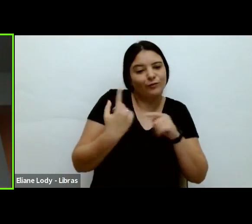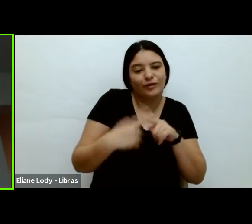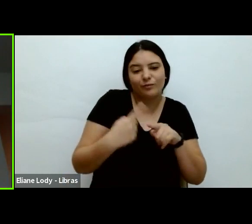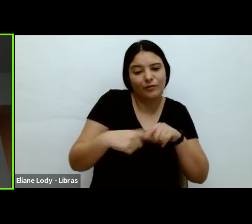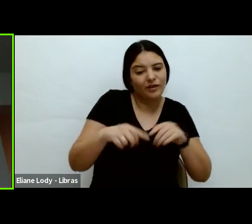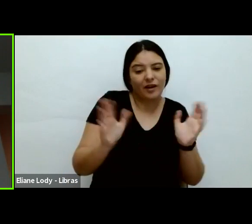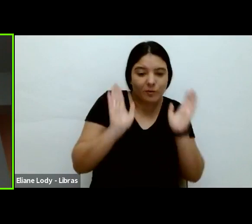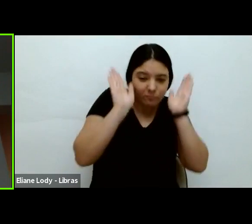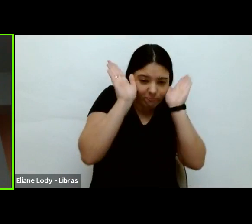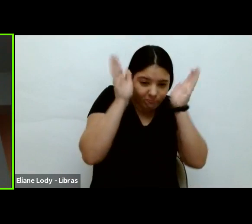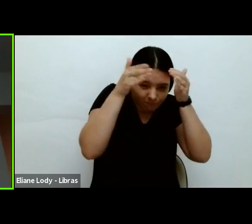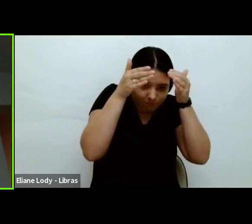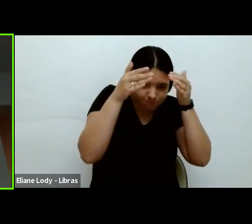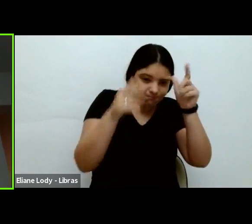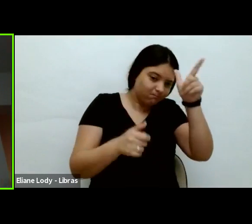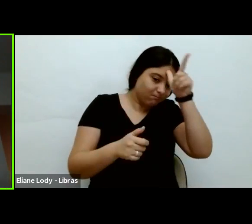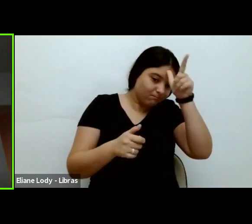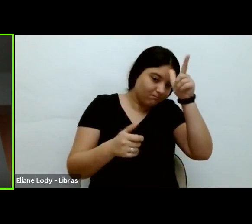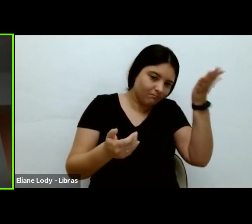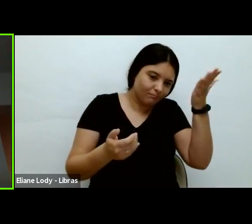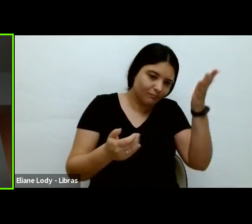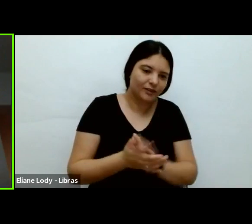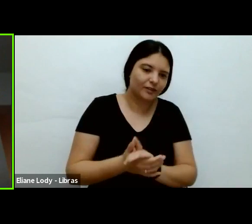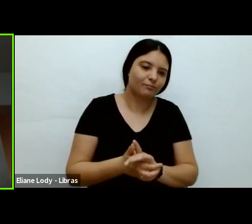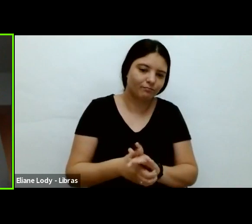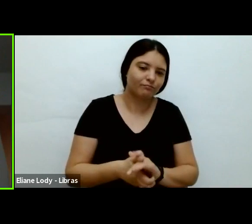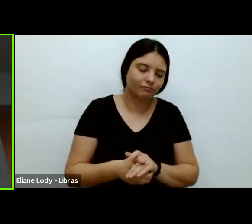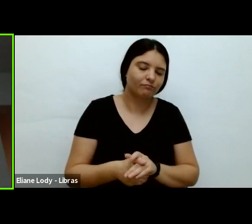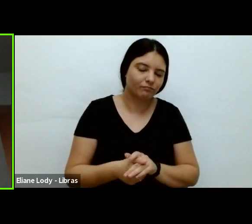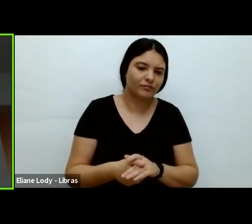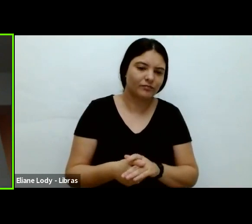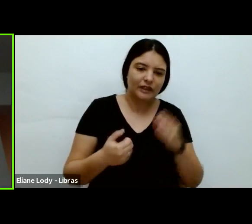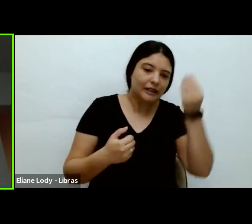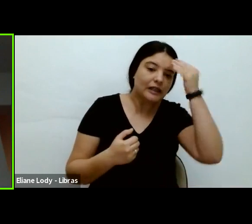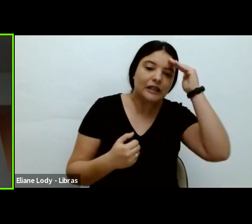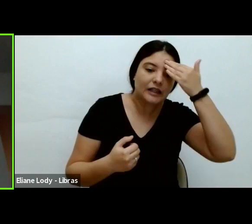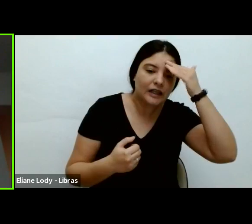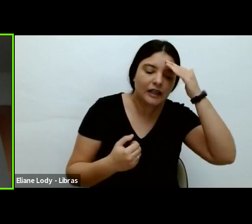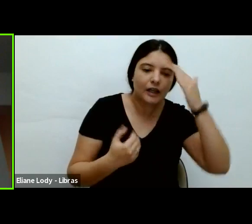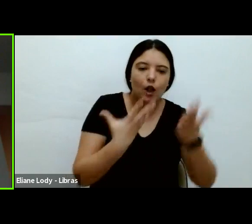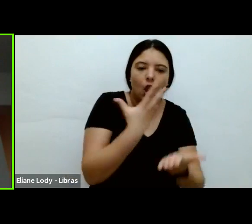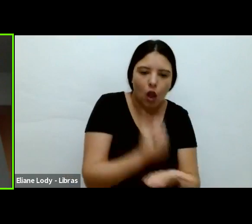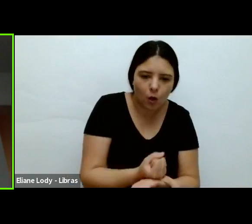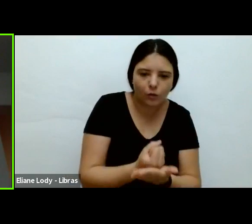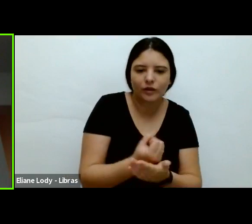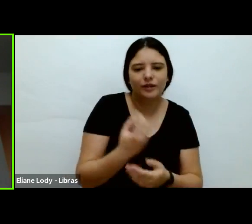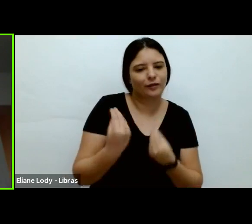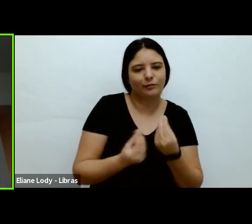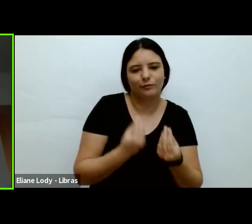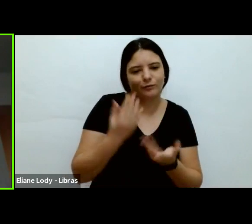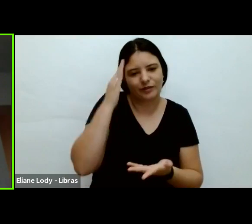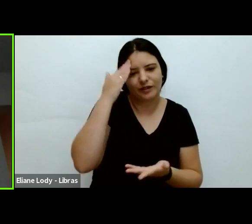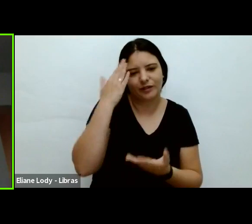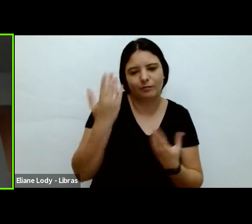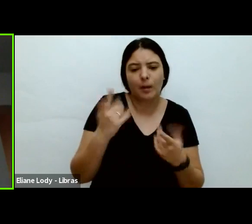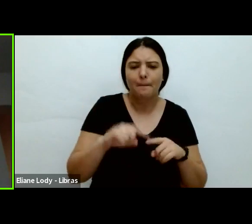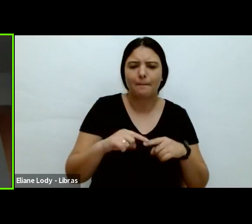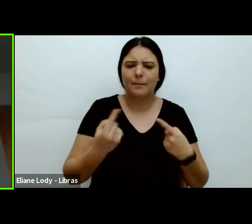for column for column the earliest, and he for column the earliest and eo course column the earliest and eo course. It also. might be said that.